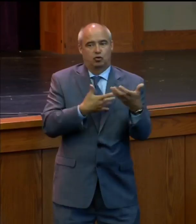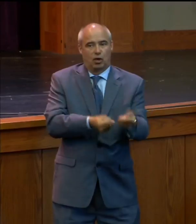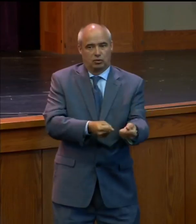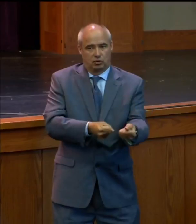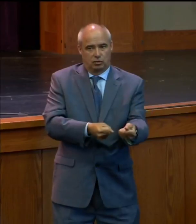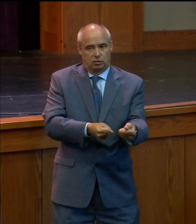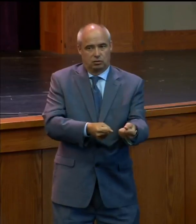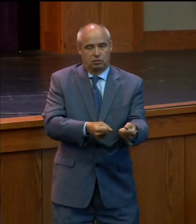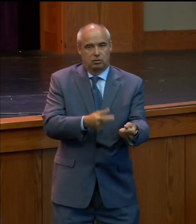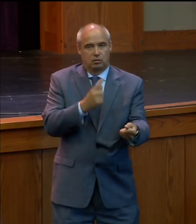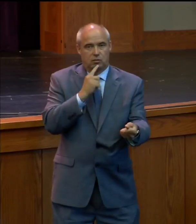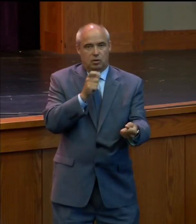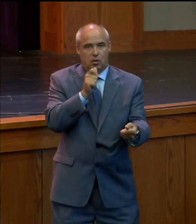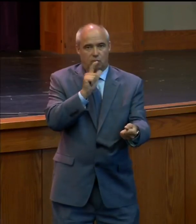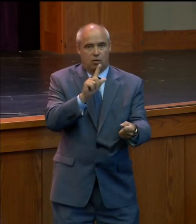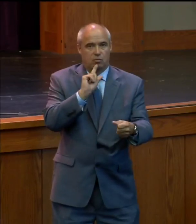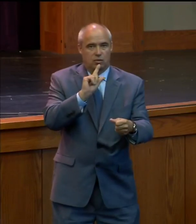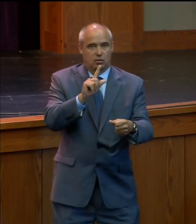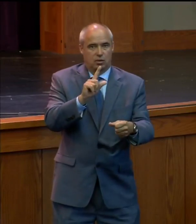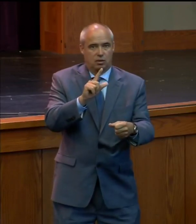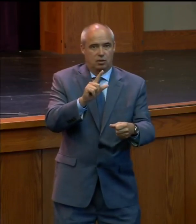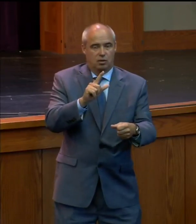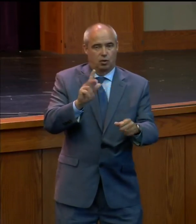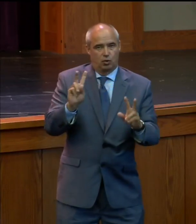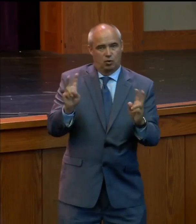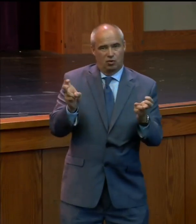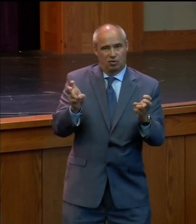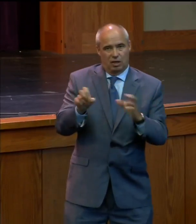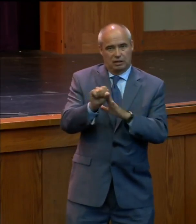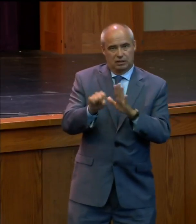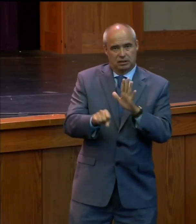AS A QUASI STATE NOTHING ELSE WILL.